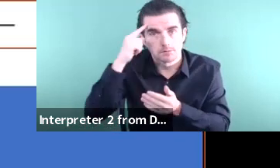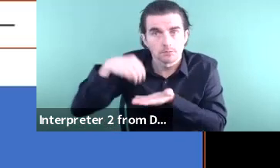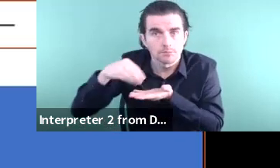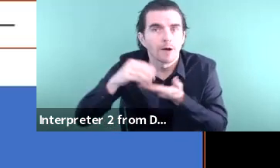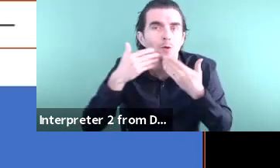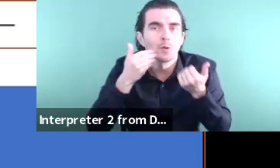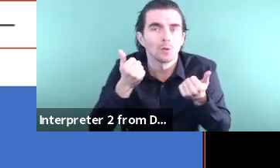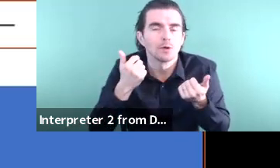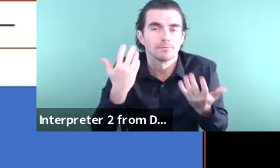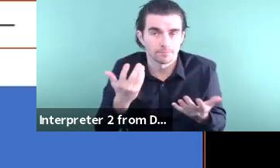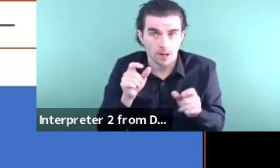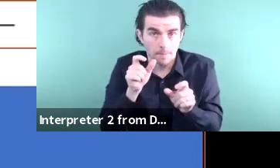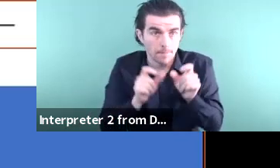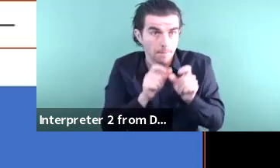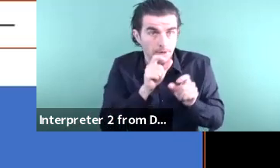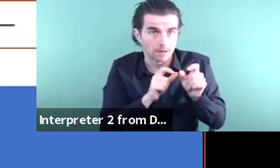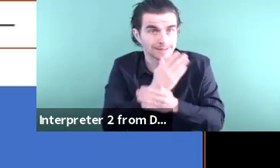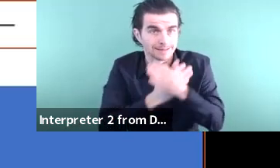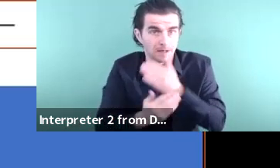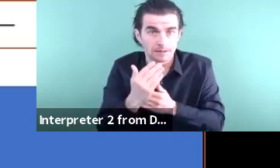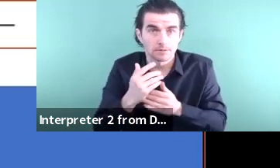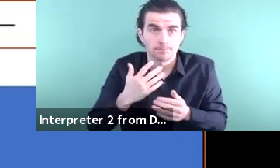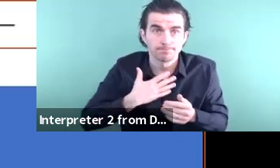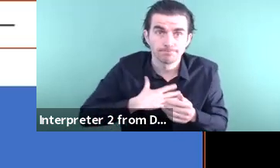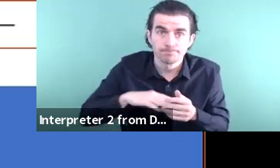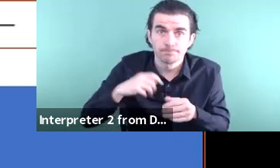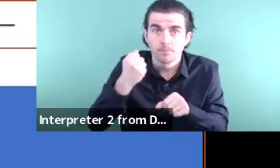and is actually profitable and support the livelihood of person with disability.